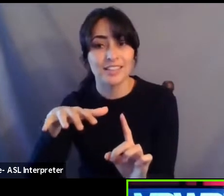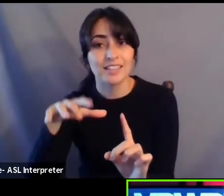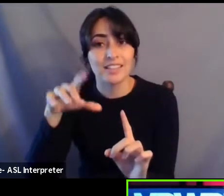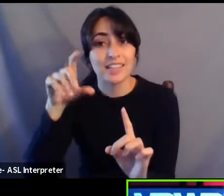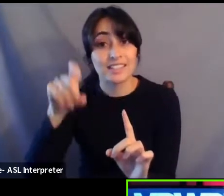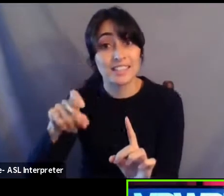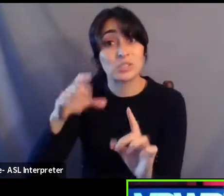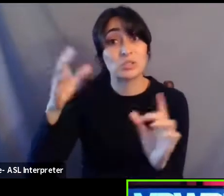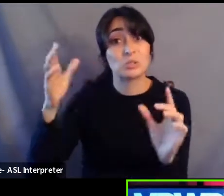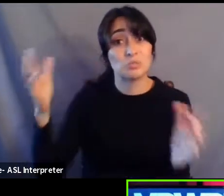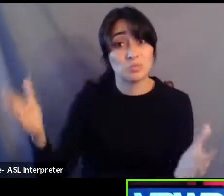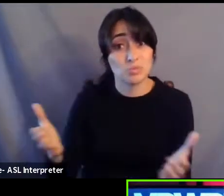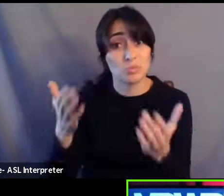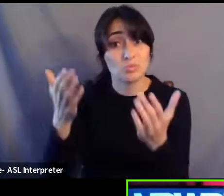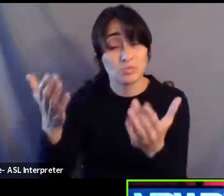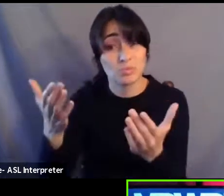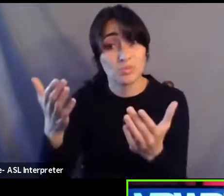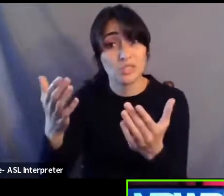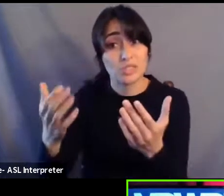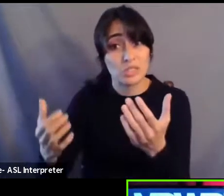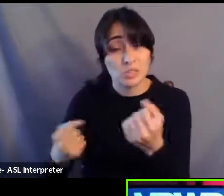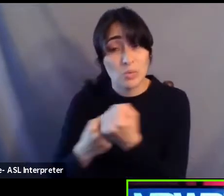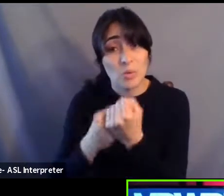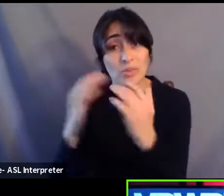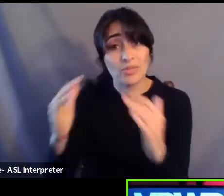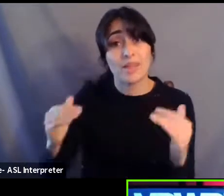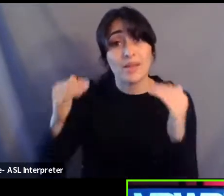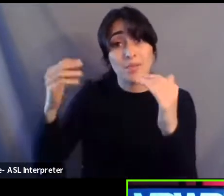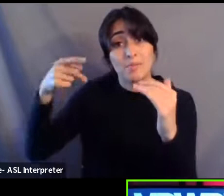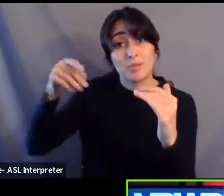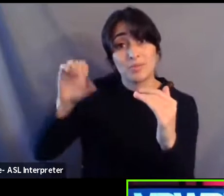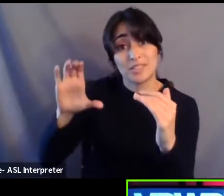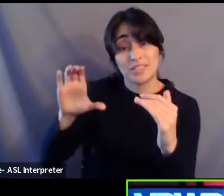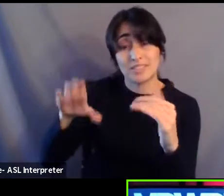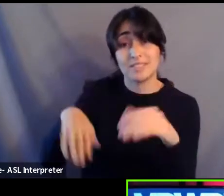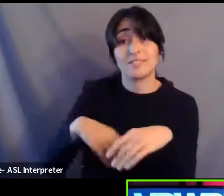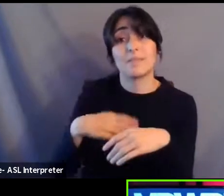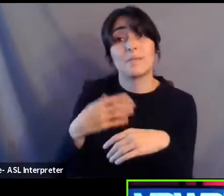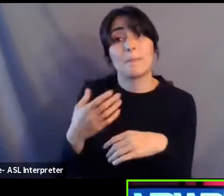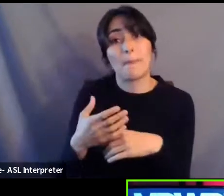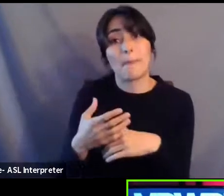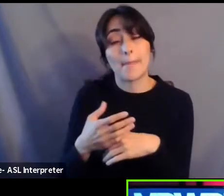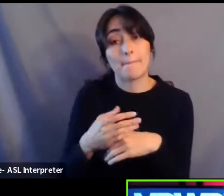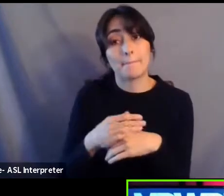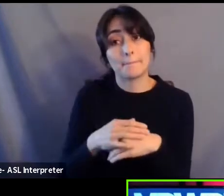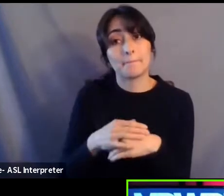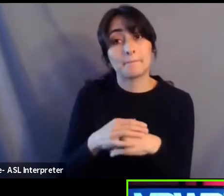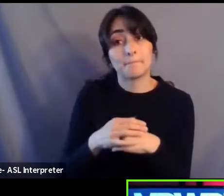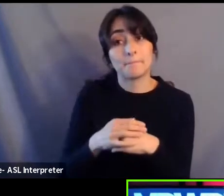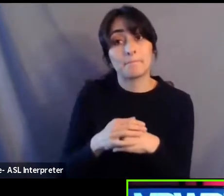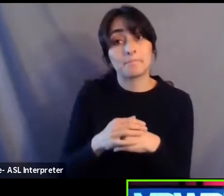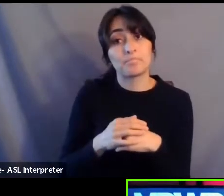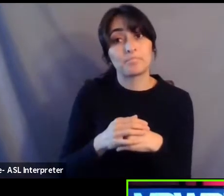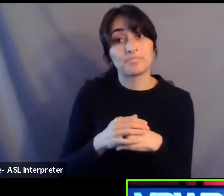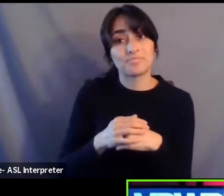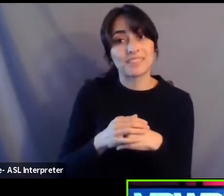organization. And when that happens, it is, you know, they will find another place that's going